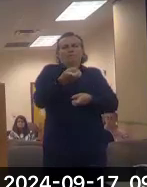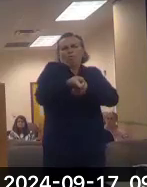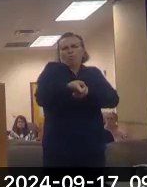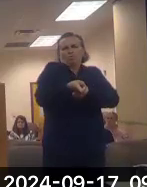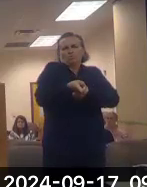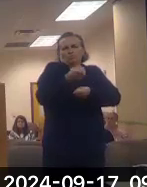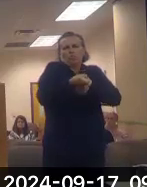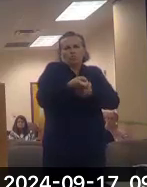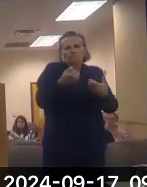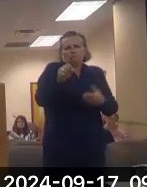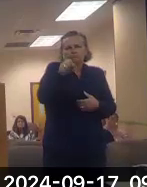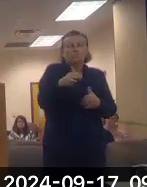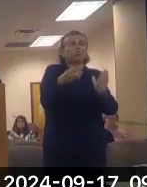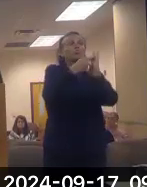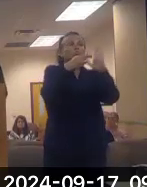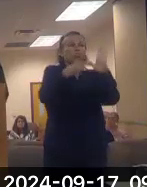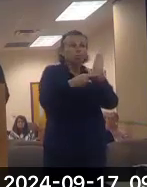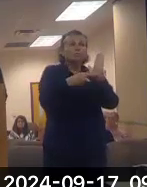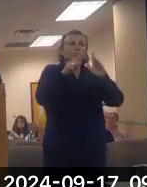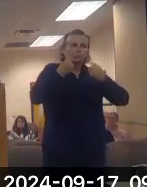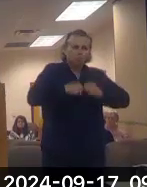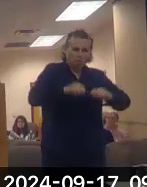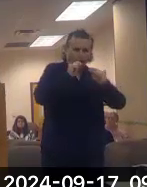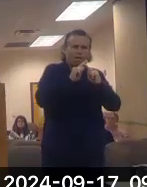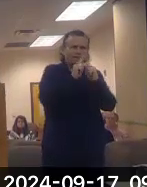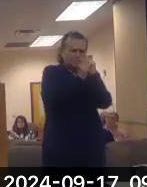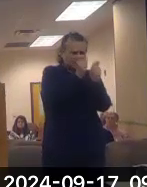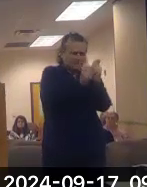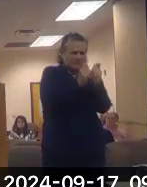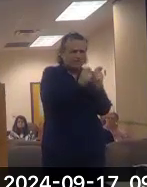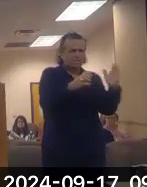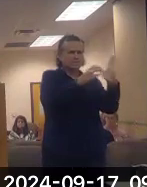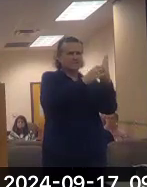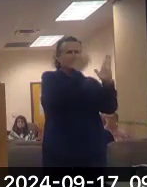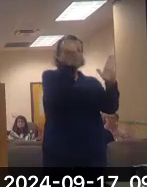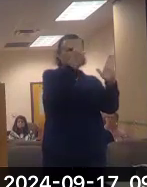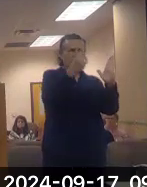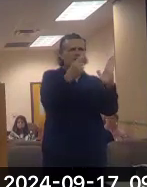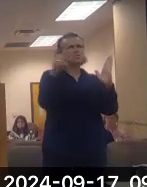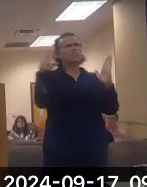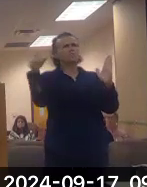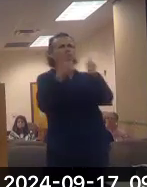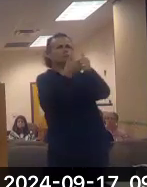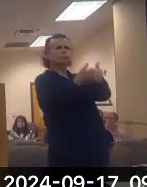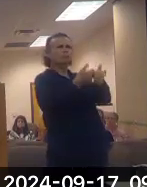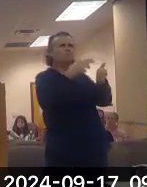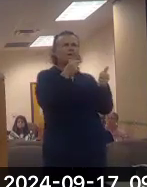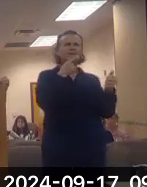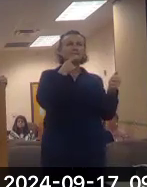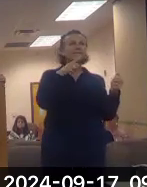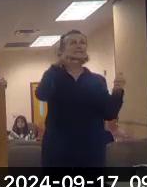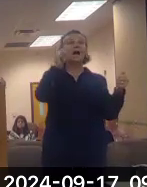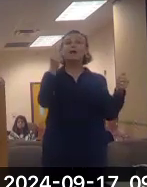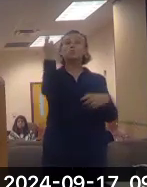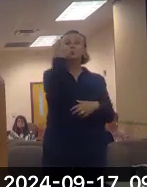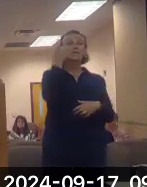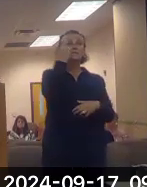Reginald Parson: The rules make some progress, but includes a provision that it is unreasonable to make a determination